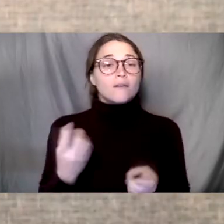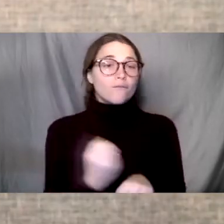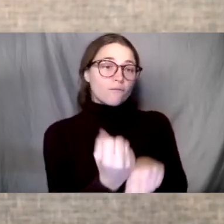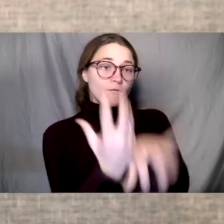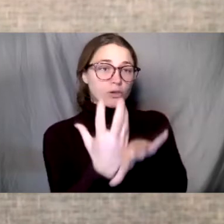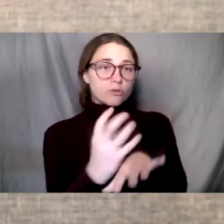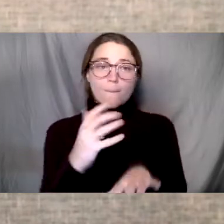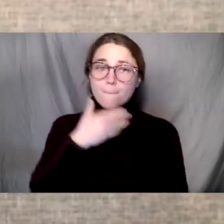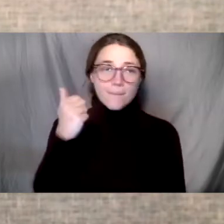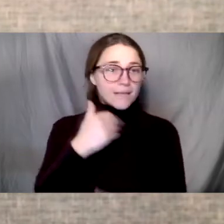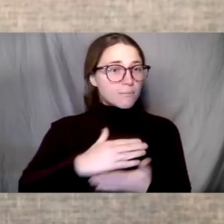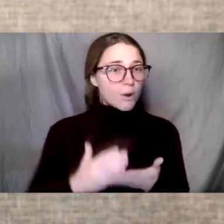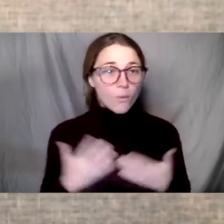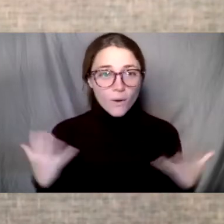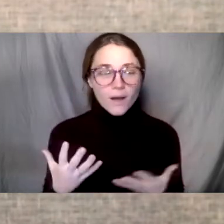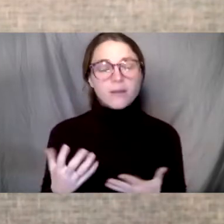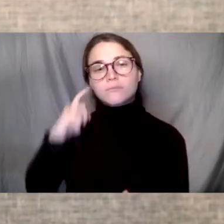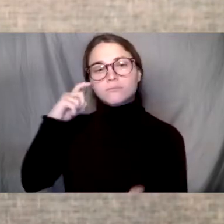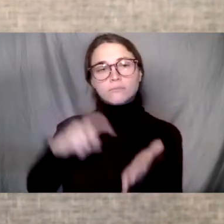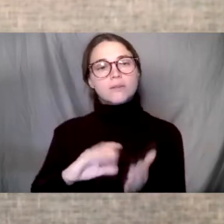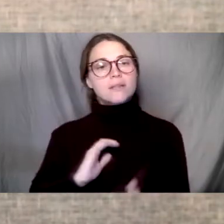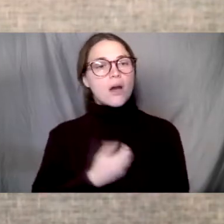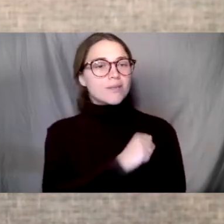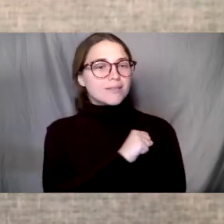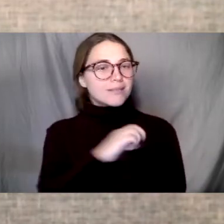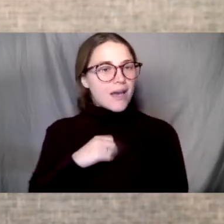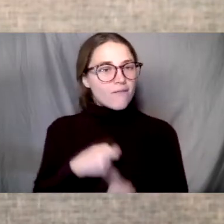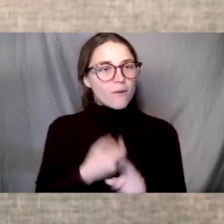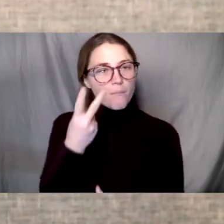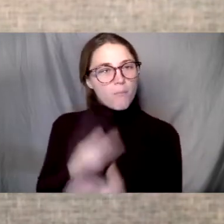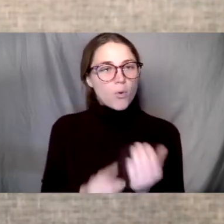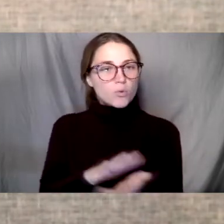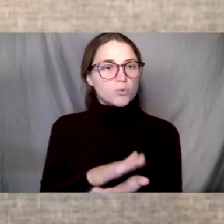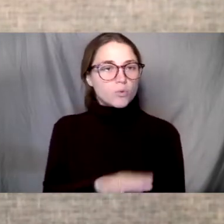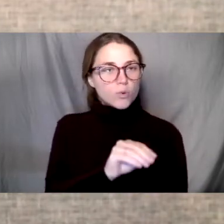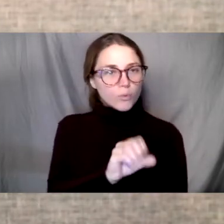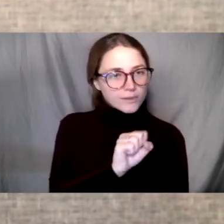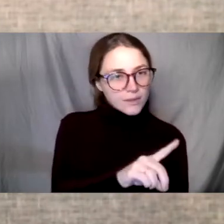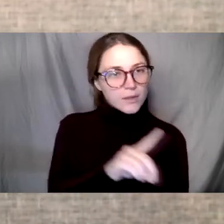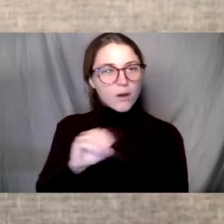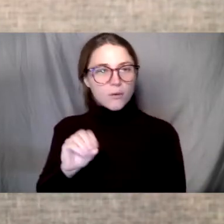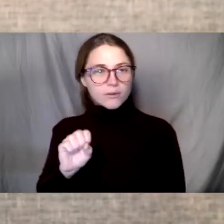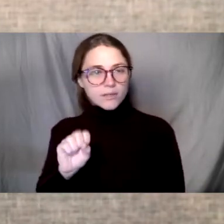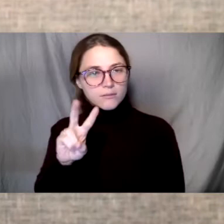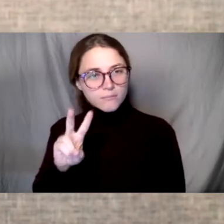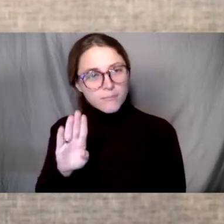ossb and osd have rallied around our students making sure they still have a loving community